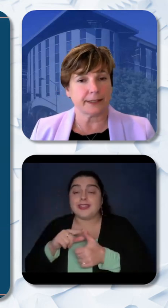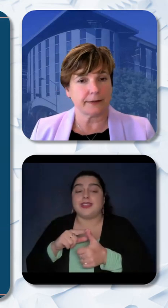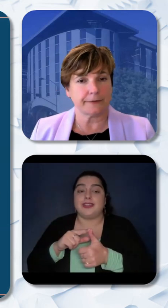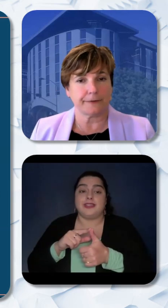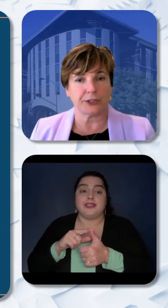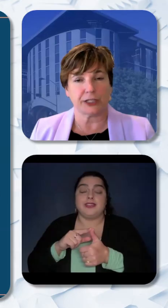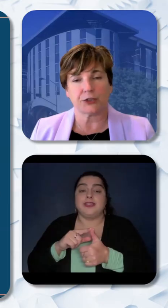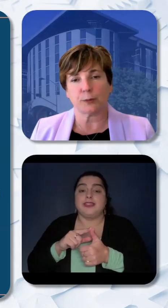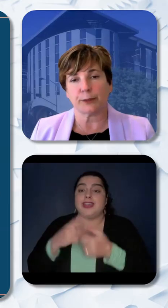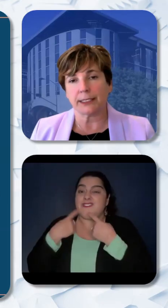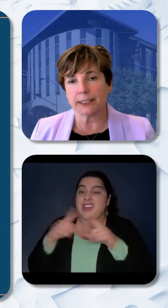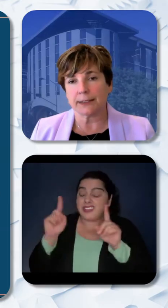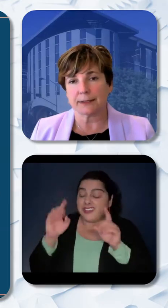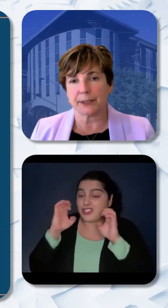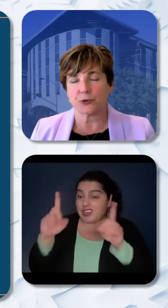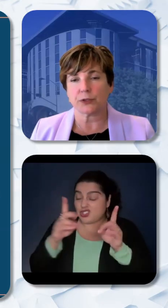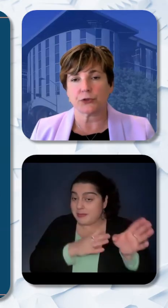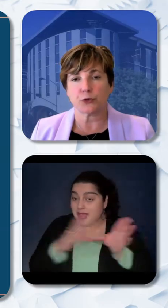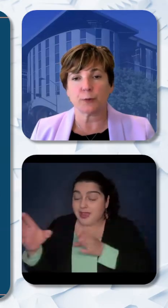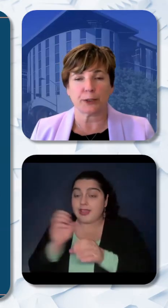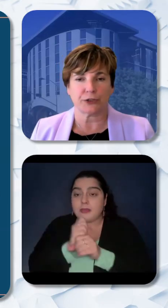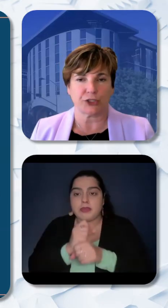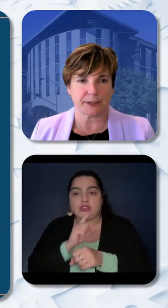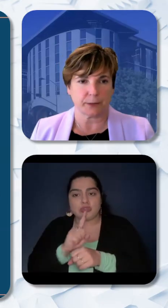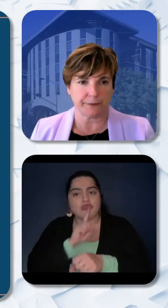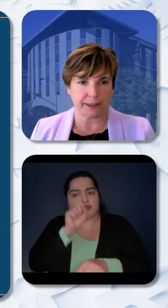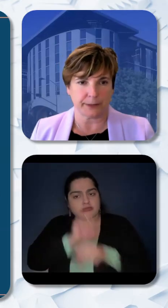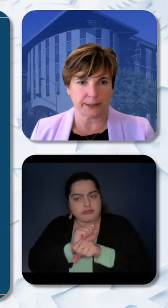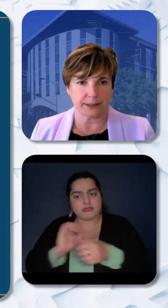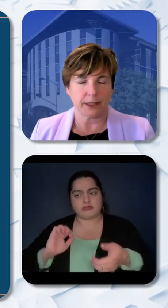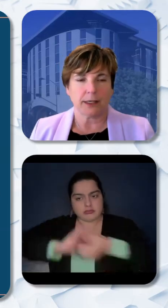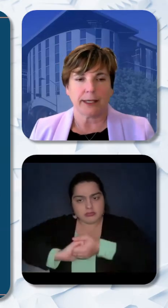effective educational planning to make sure there's true partnerships with families.